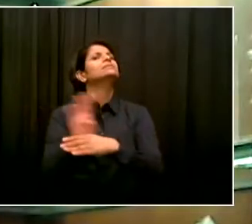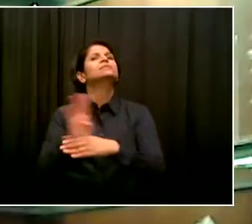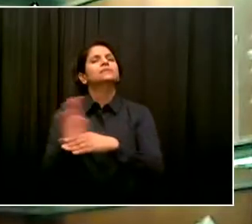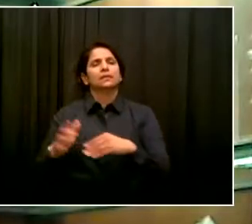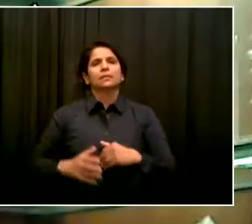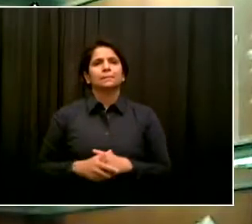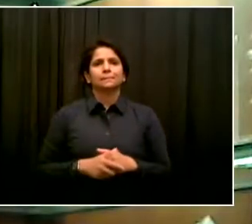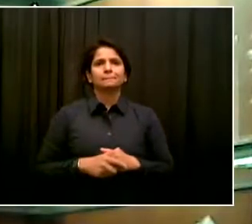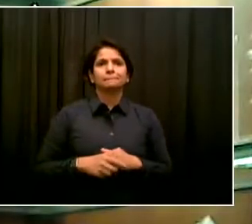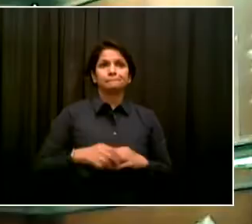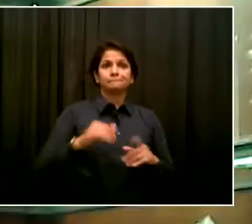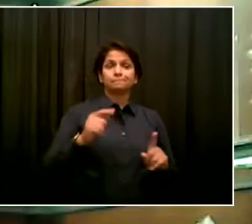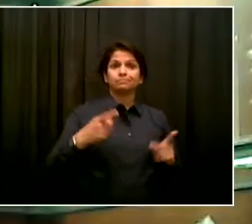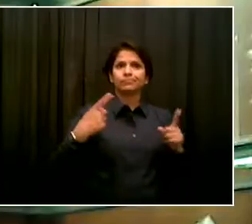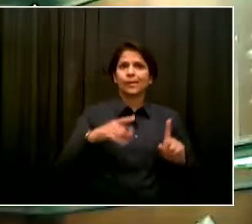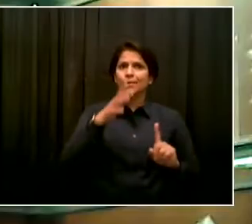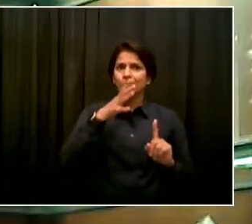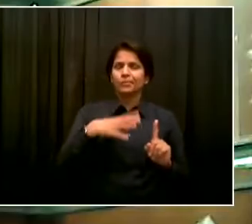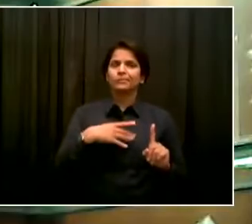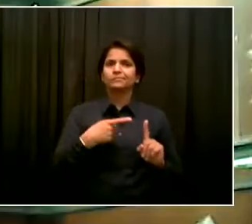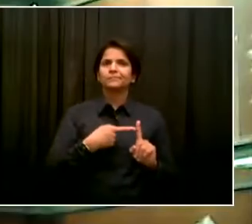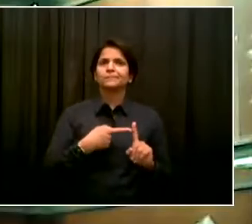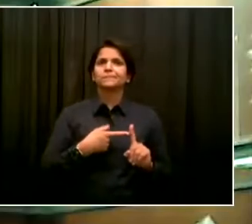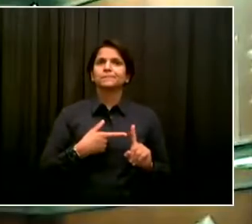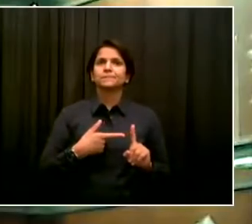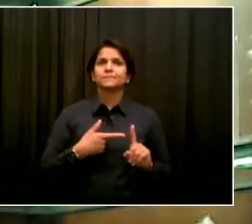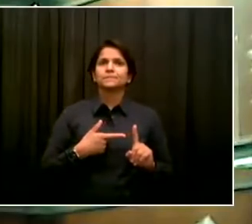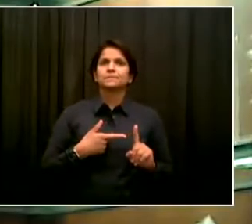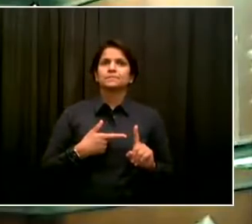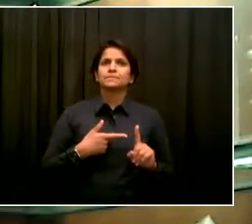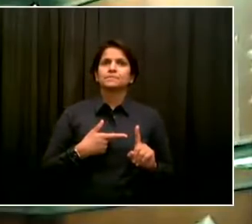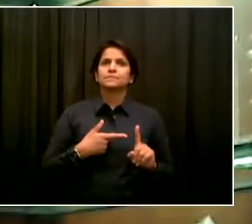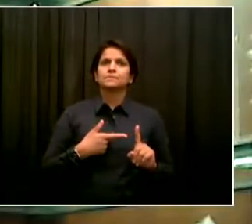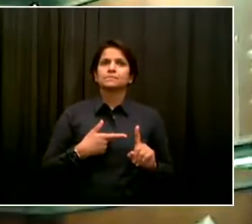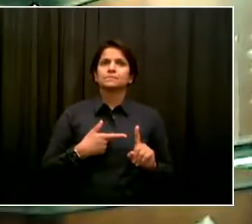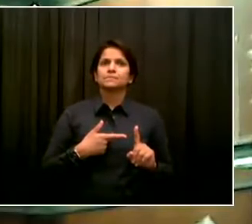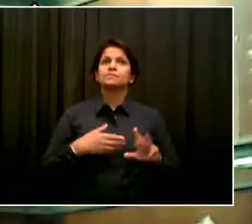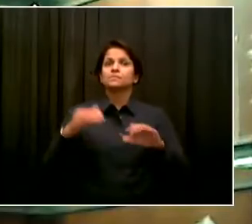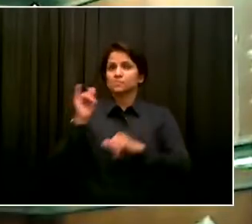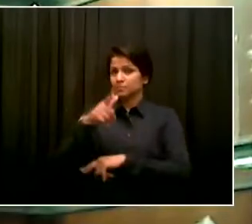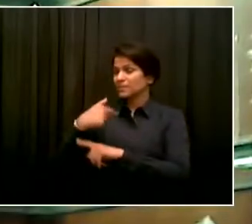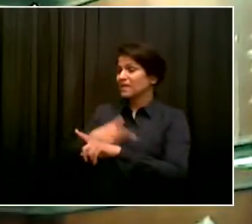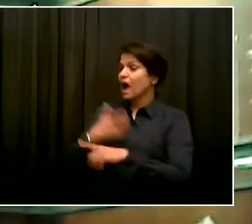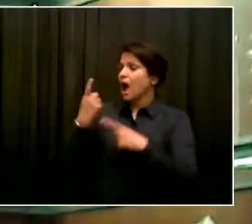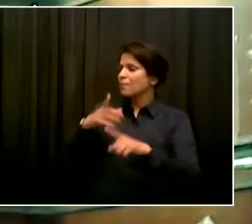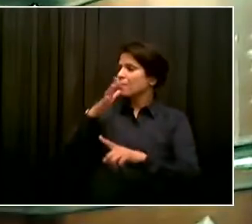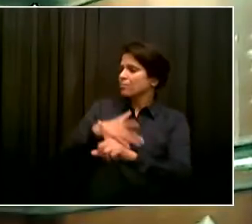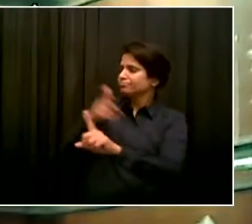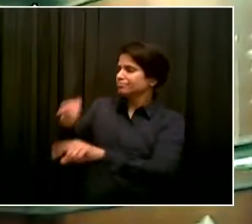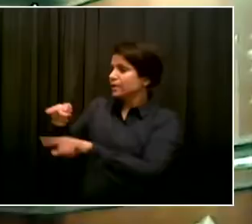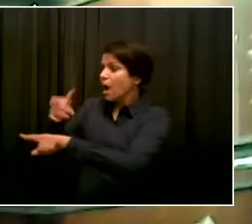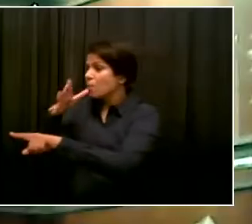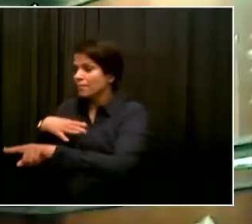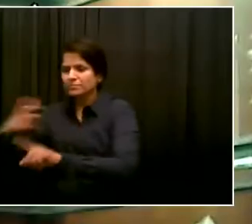LOST HER LIFE BY